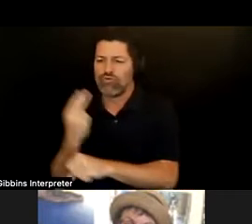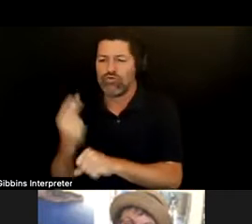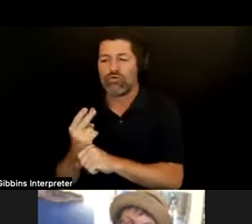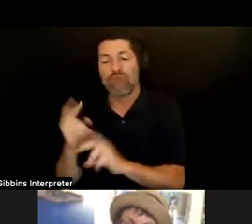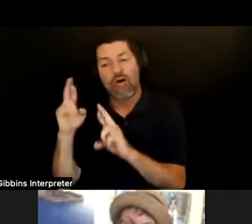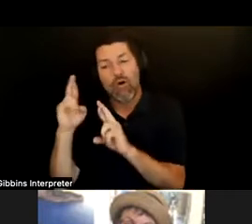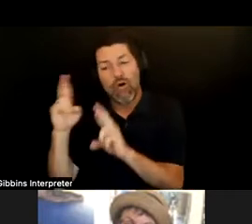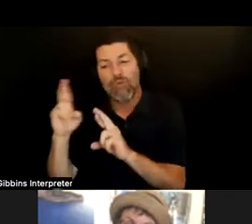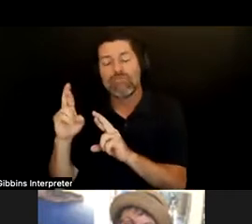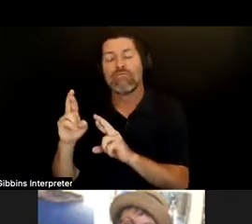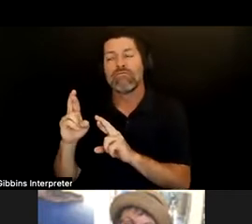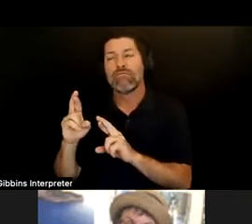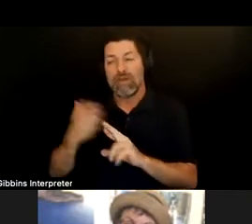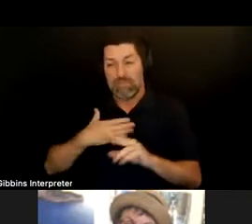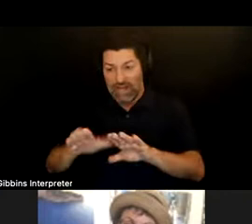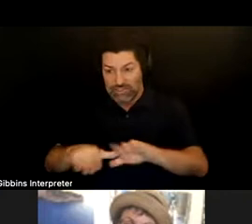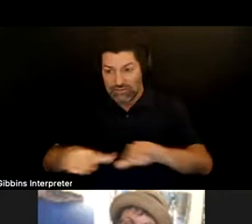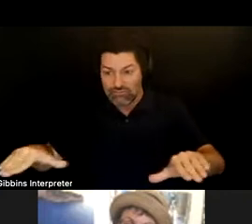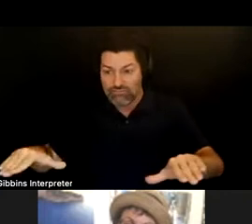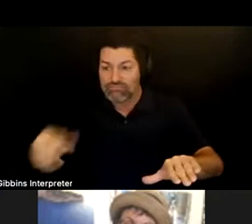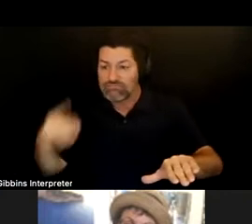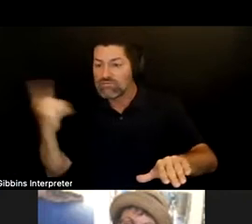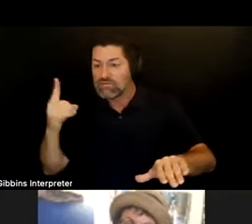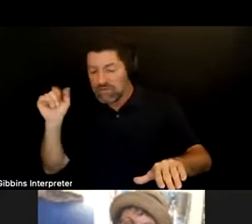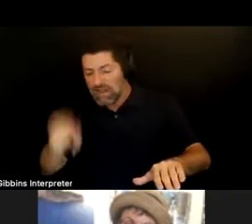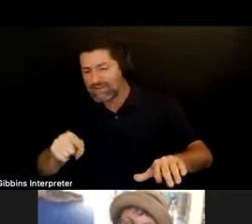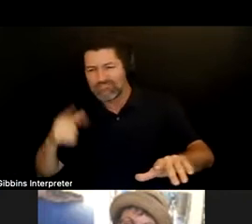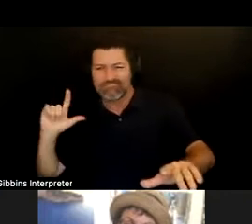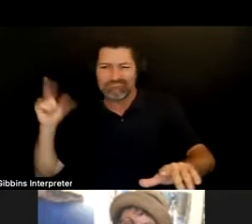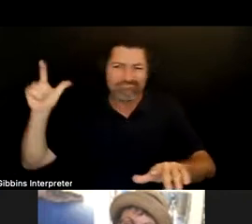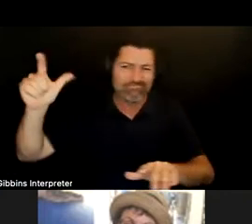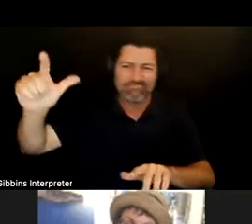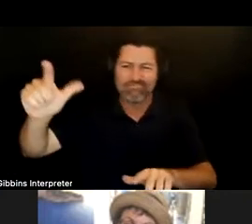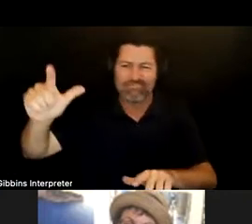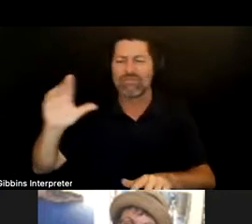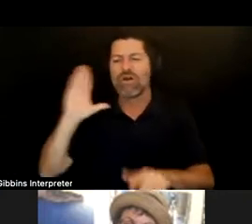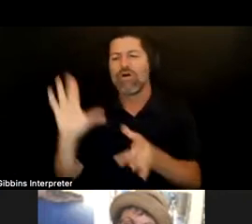them this question, You know 20 years from now they'll they'll give me the same answer